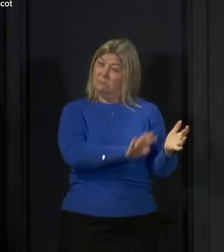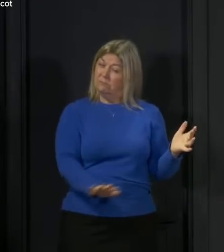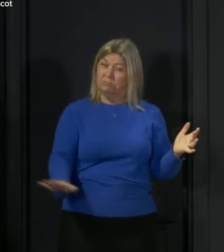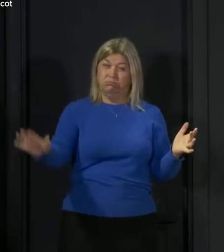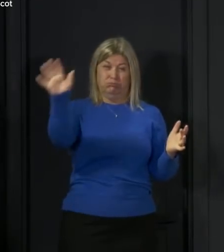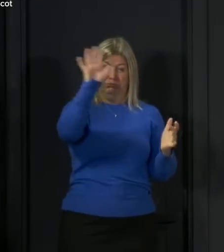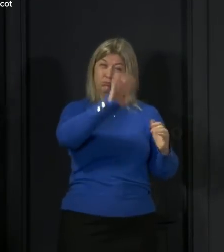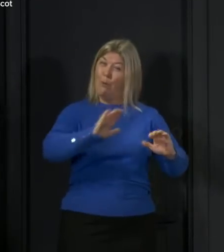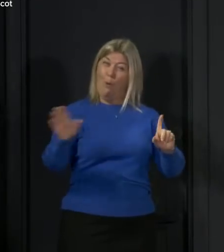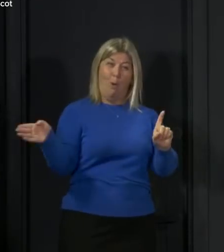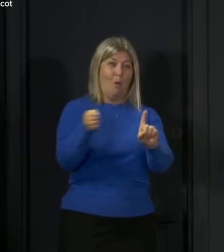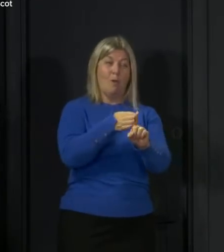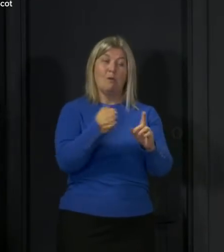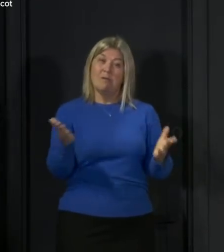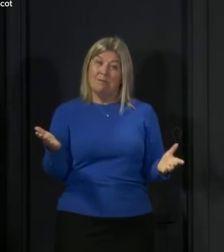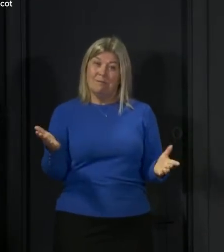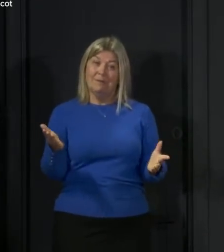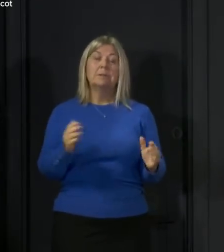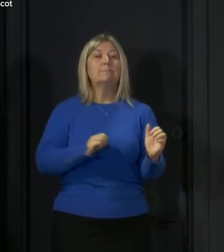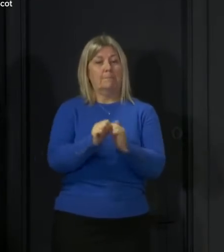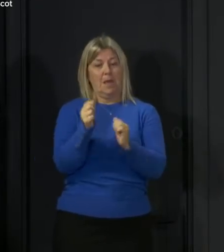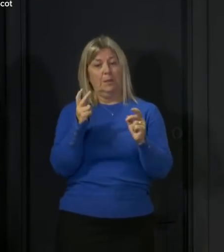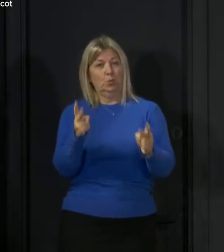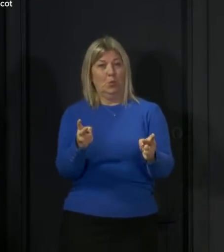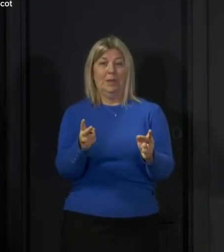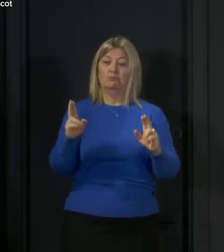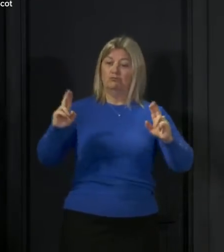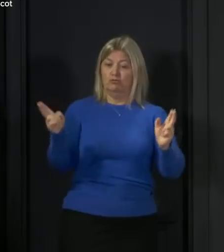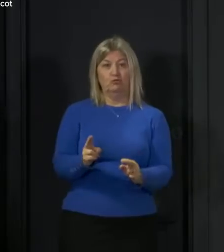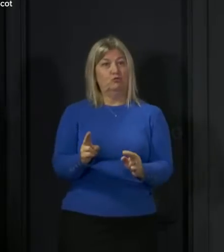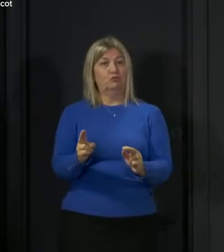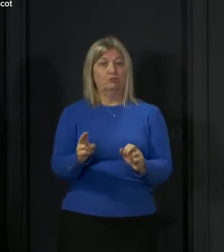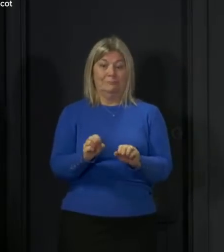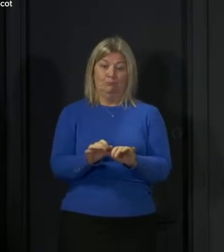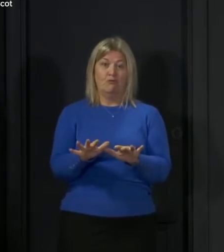most effective way of reducing transmission of COVID from one household to another.